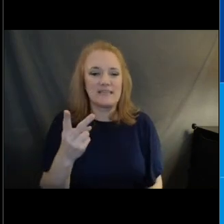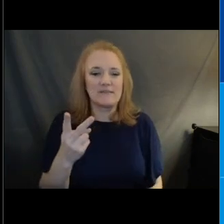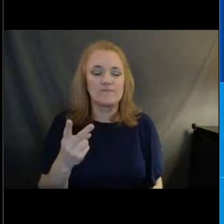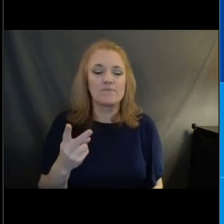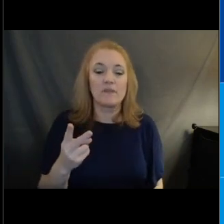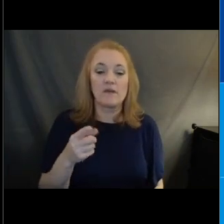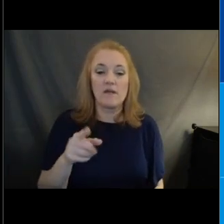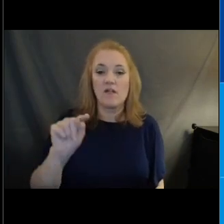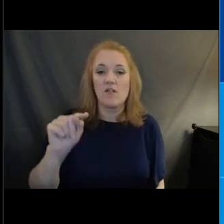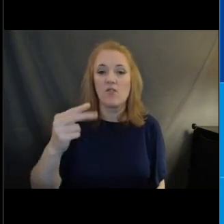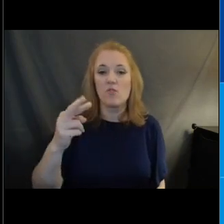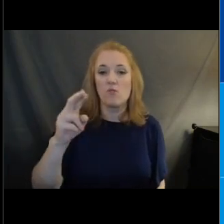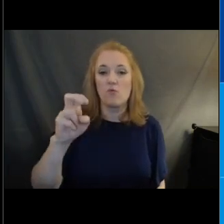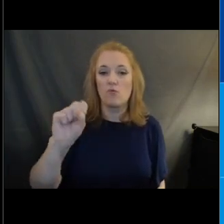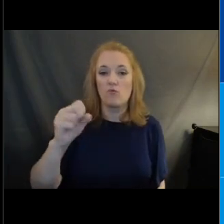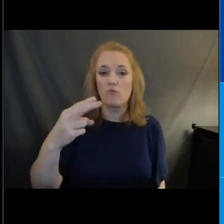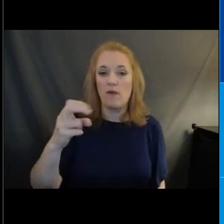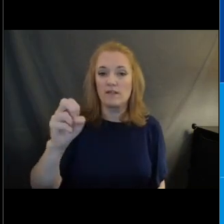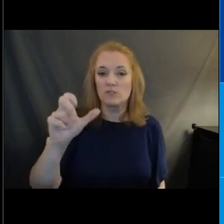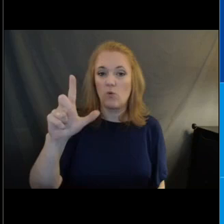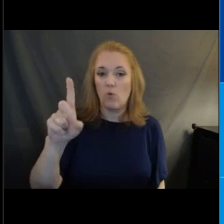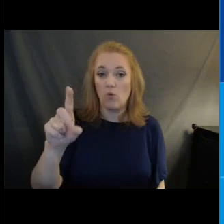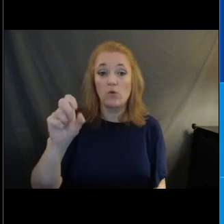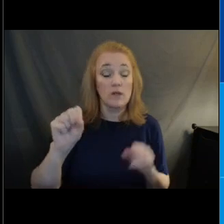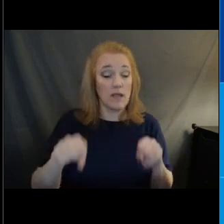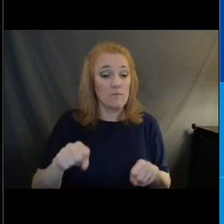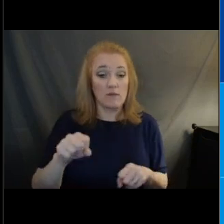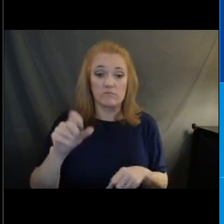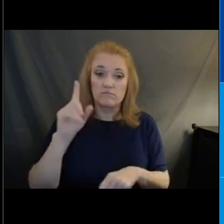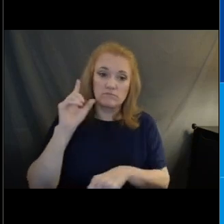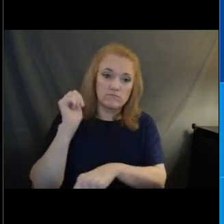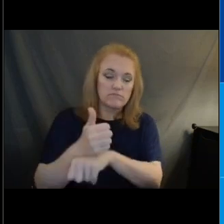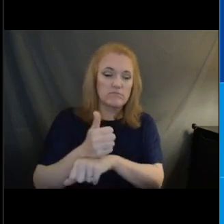thresholds could both be relative and absolute. And this is just an example of the probabilities